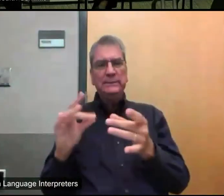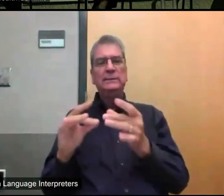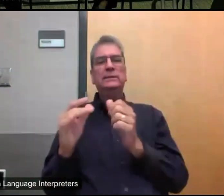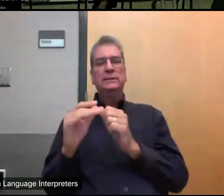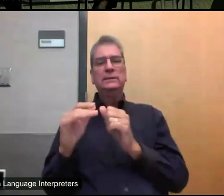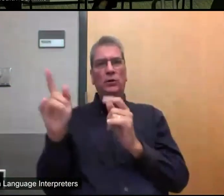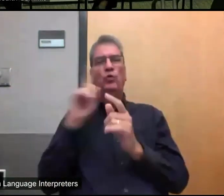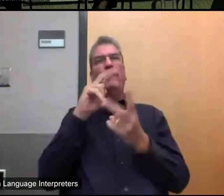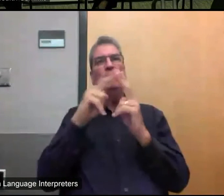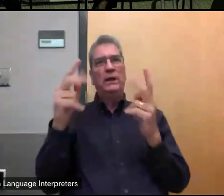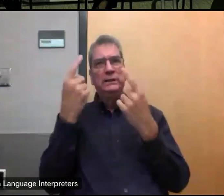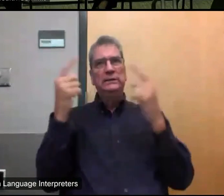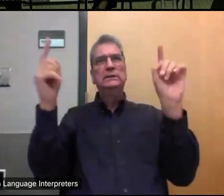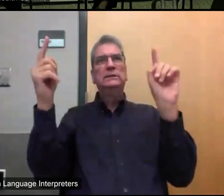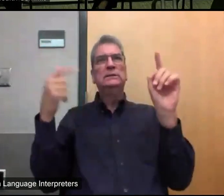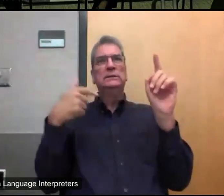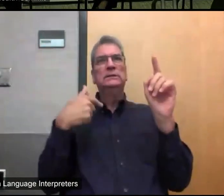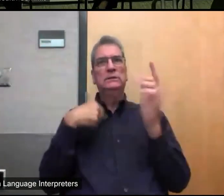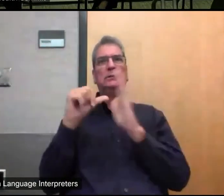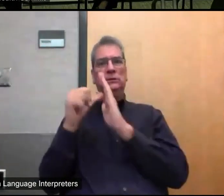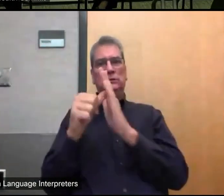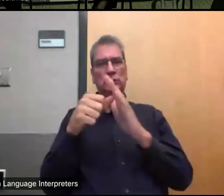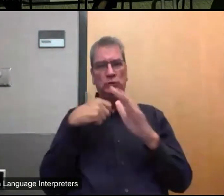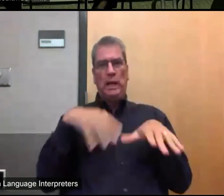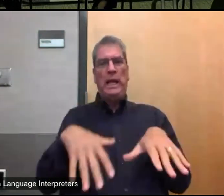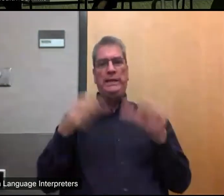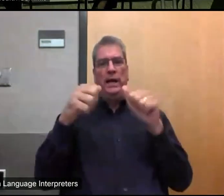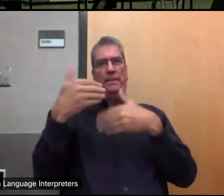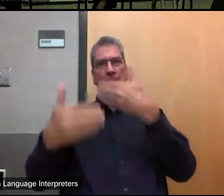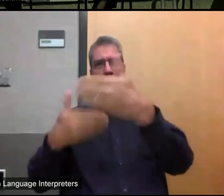really successful on something that we've now adopted moving forward, but that was challenging